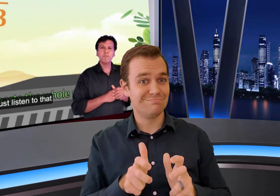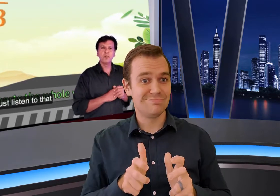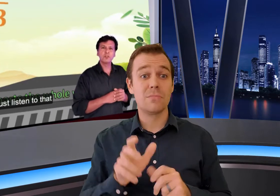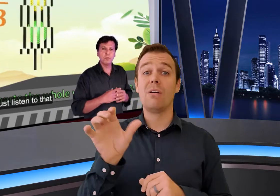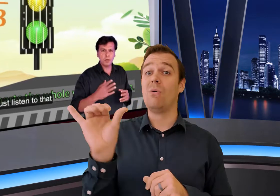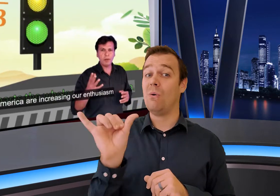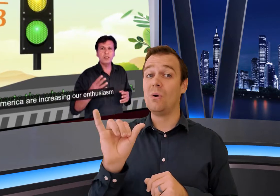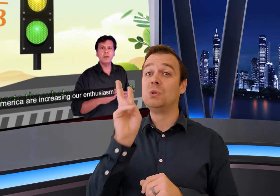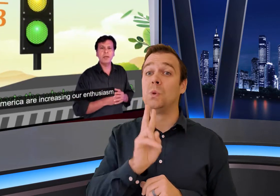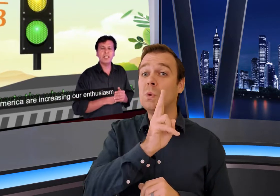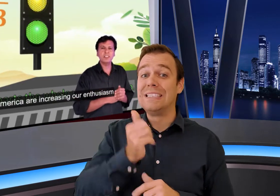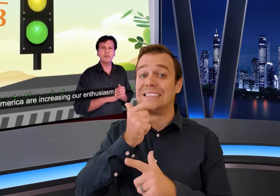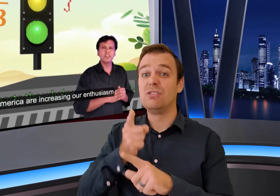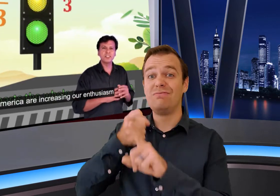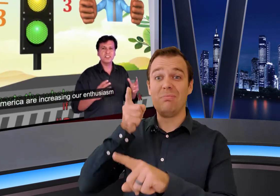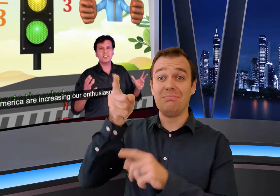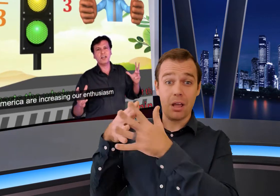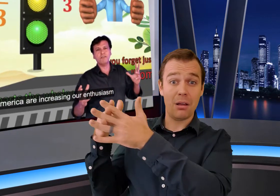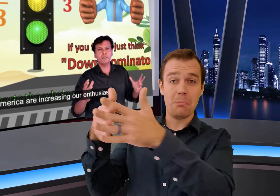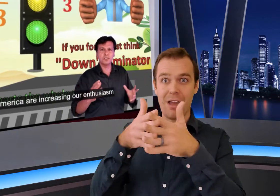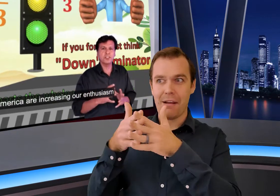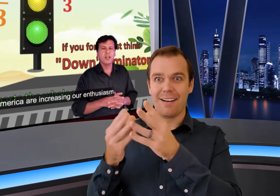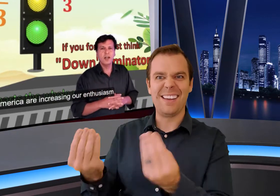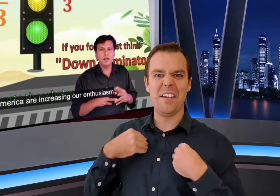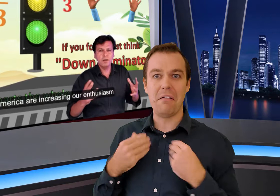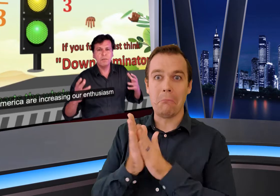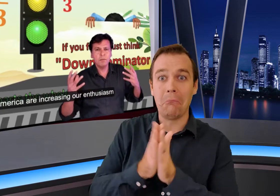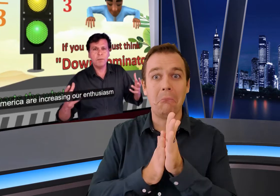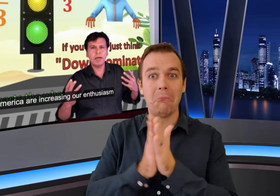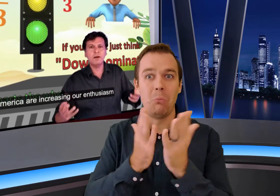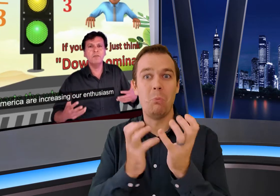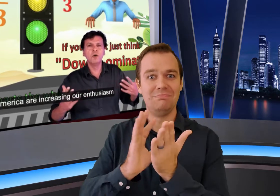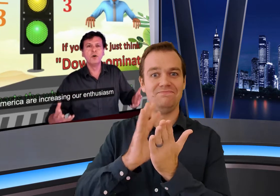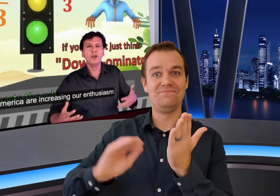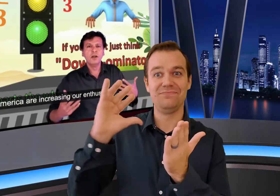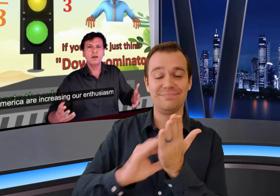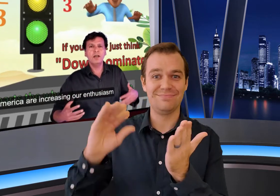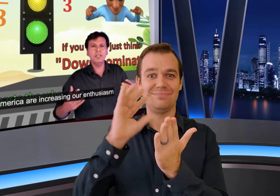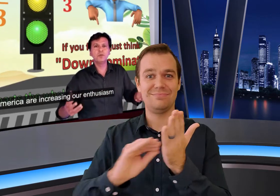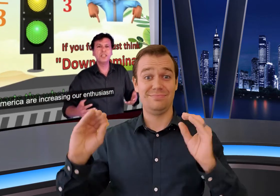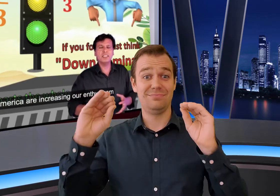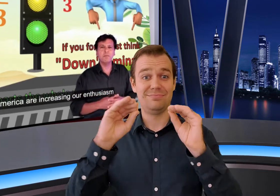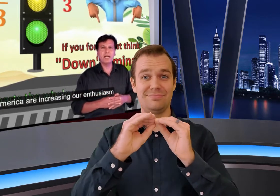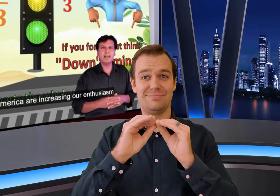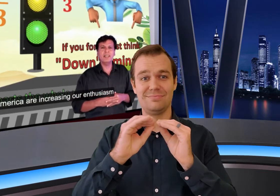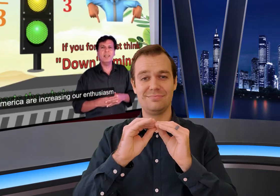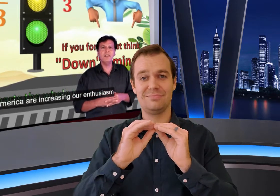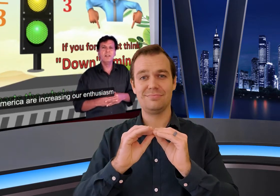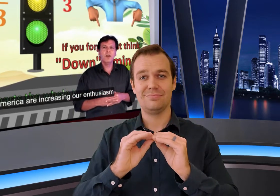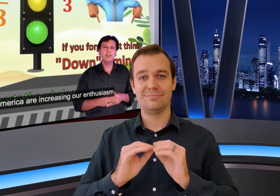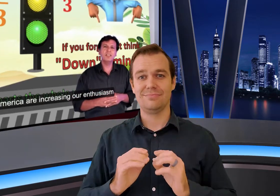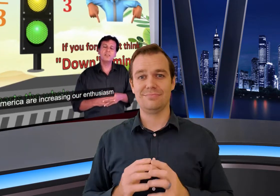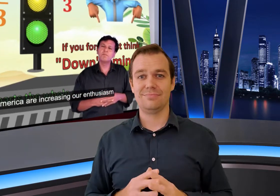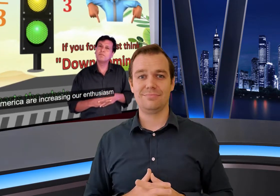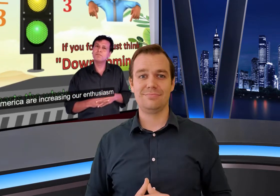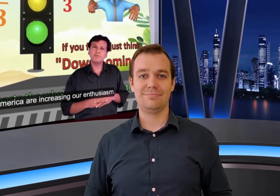You must listen to that moreover, twin sisters from America are increasing our enthusiasm